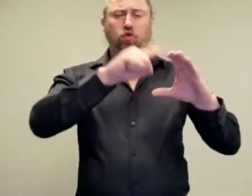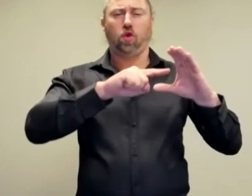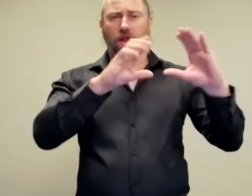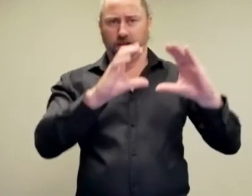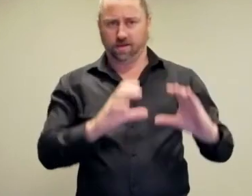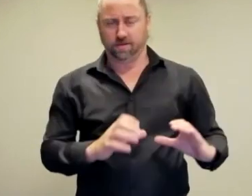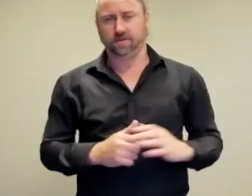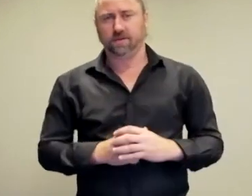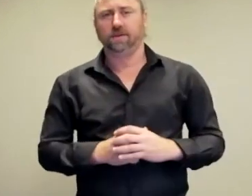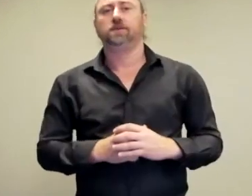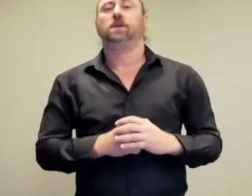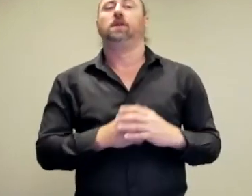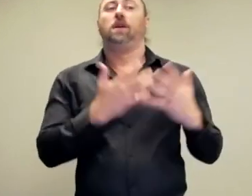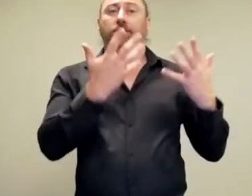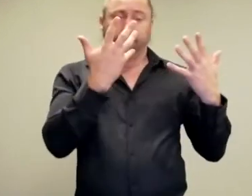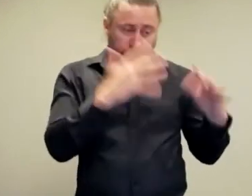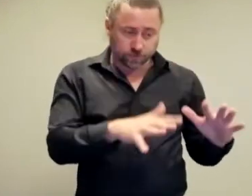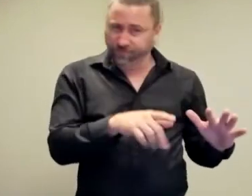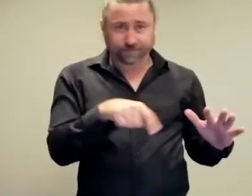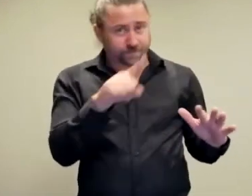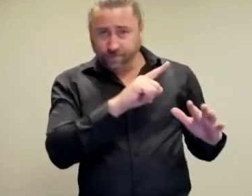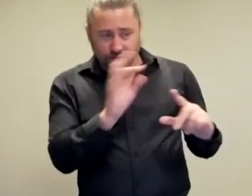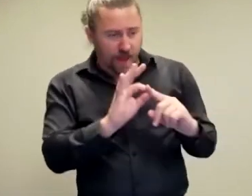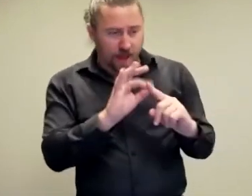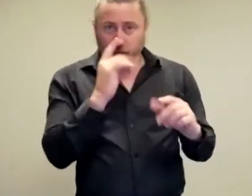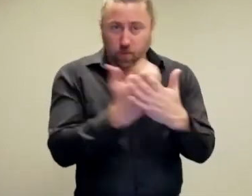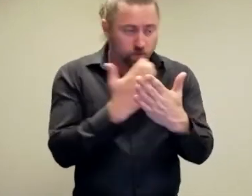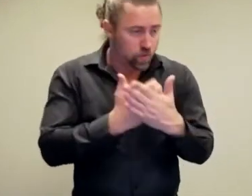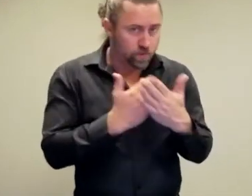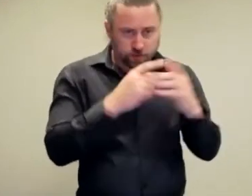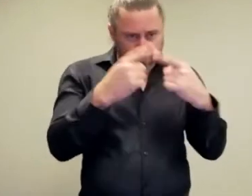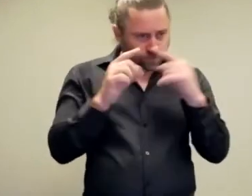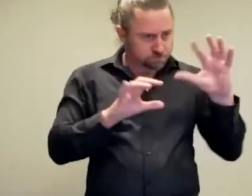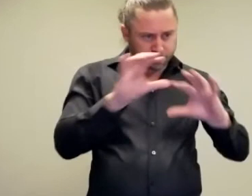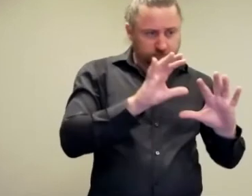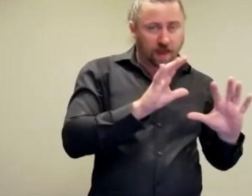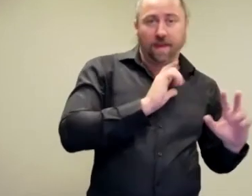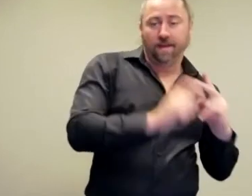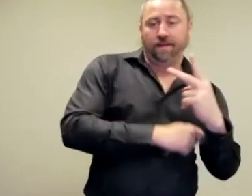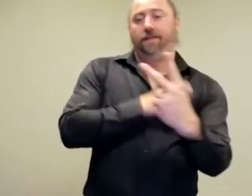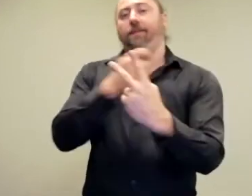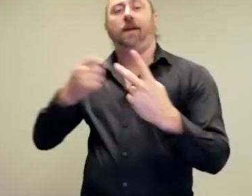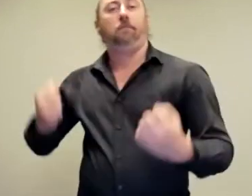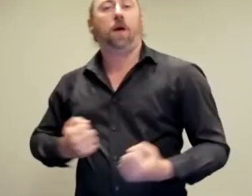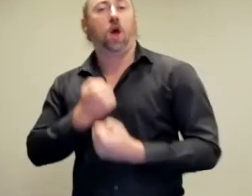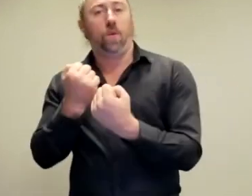So once I exhausted the possibilities of those combinations, I started to come up with my own that was still